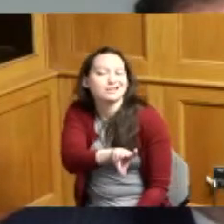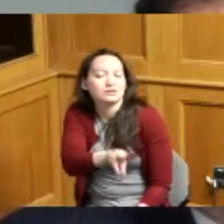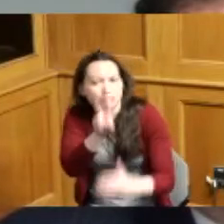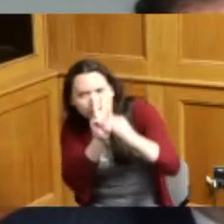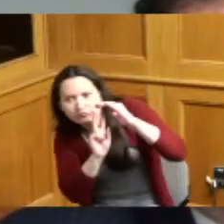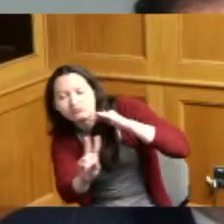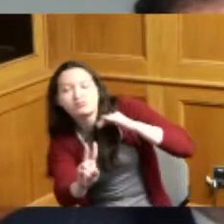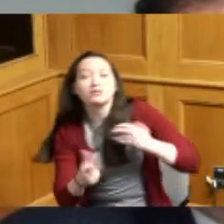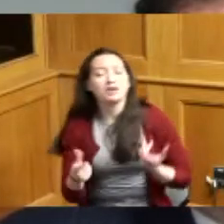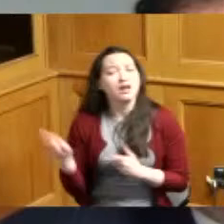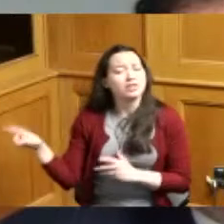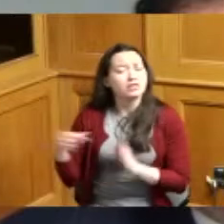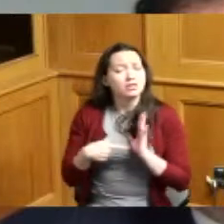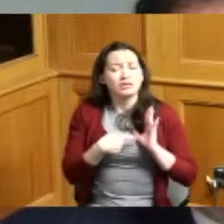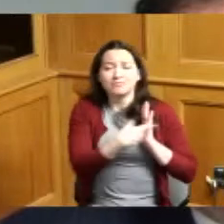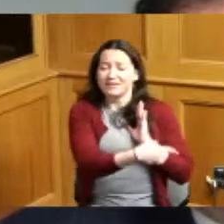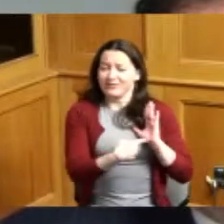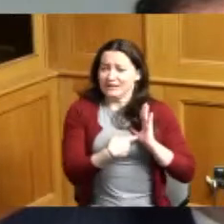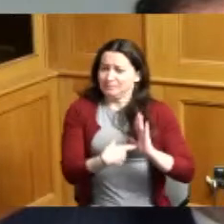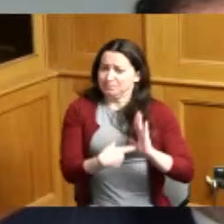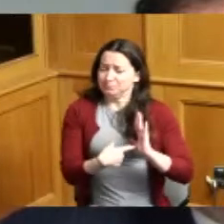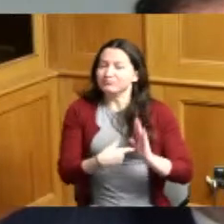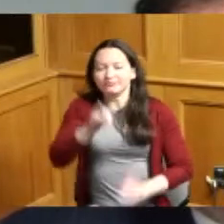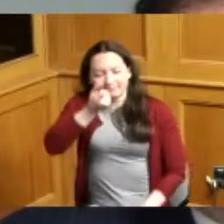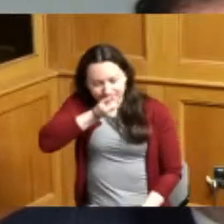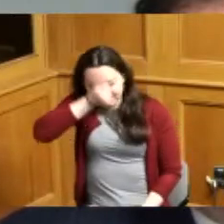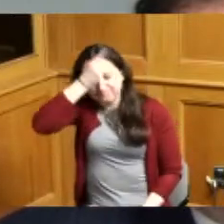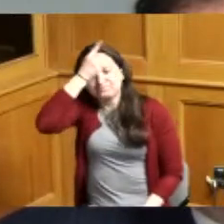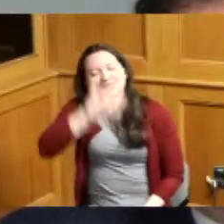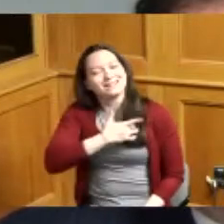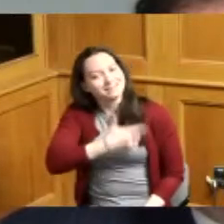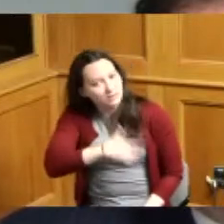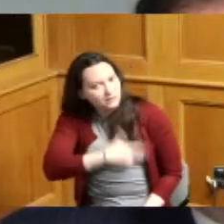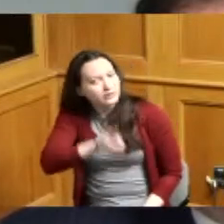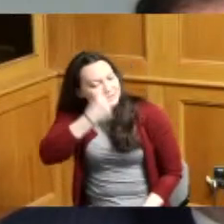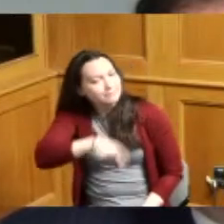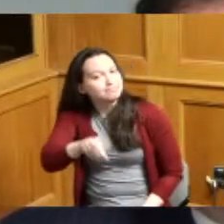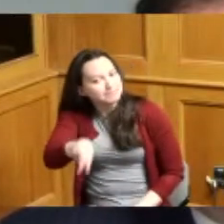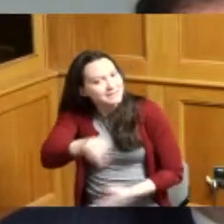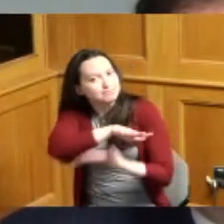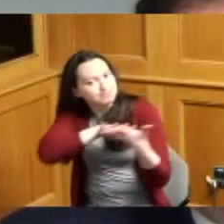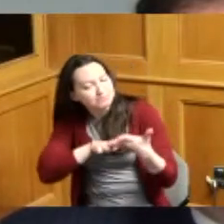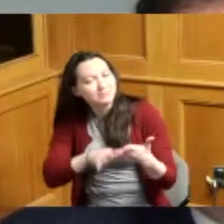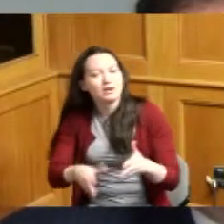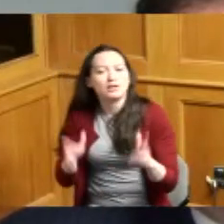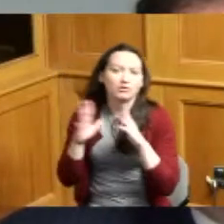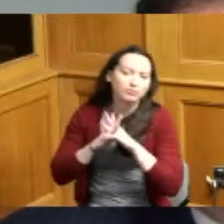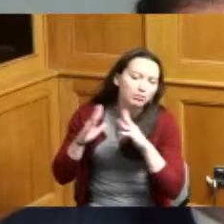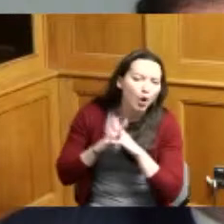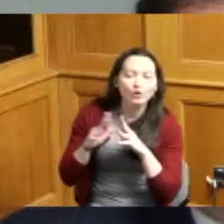indicated that they are uh cognizant and sensitive to the issues of the NFL and the NFL teams